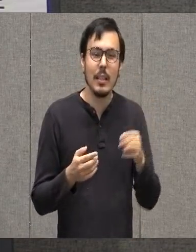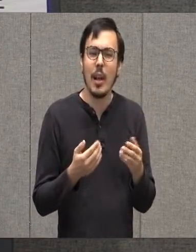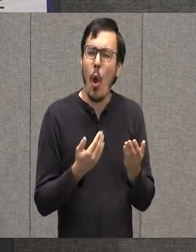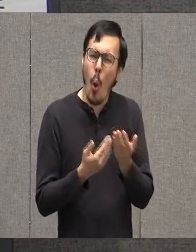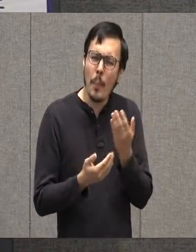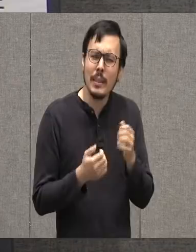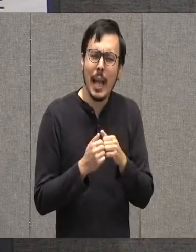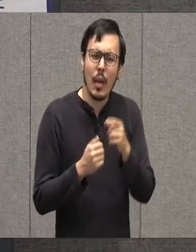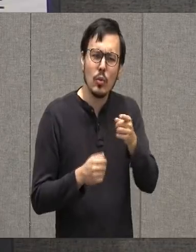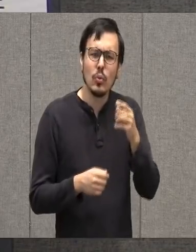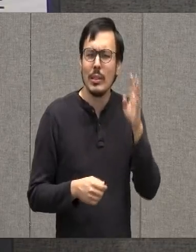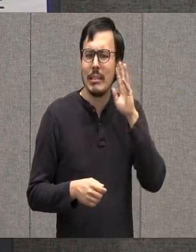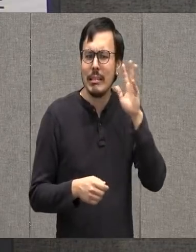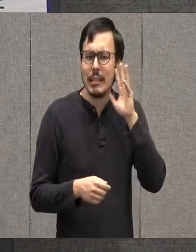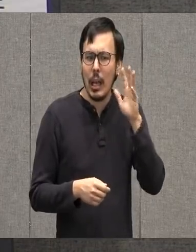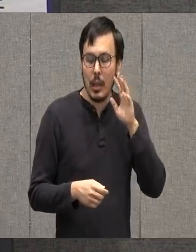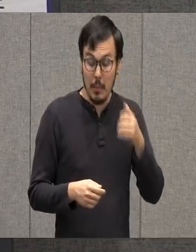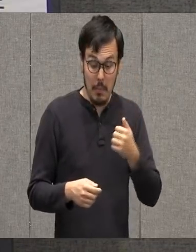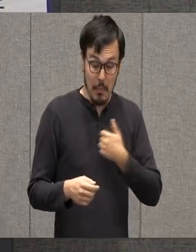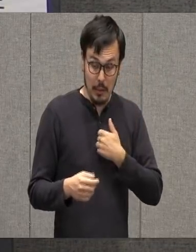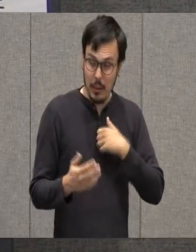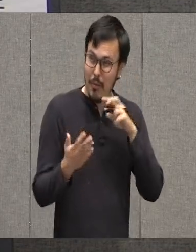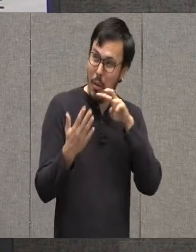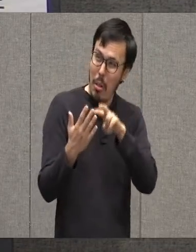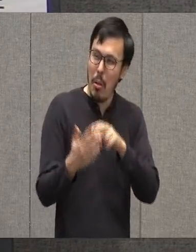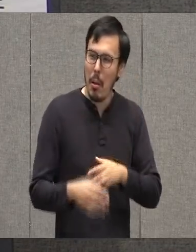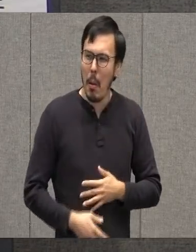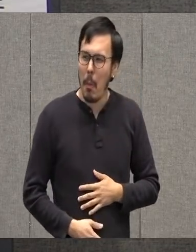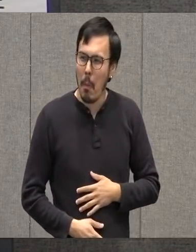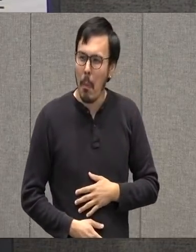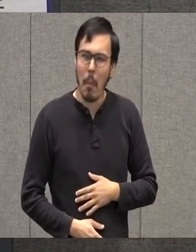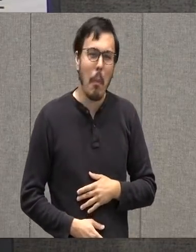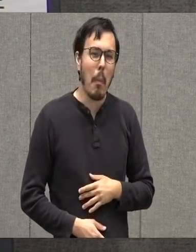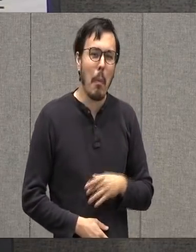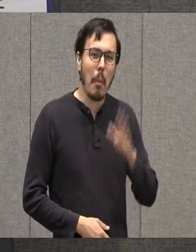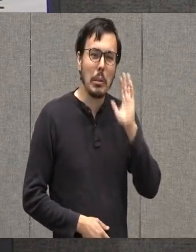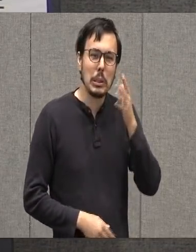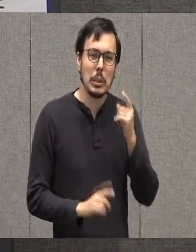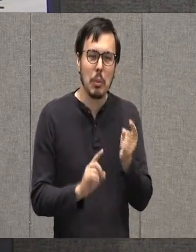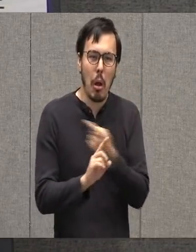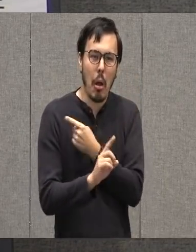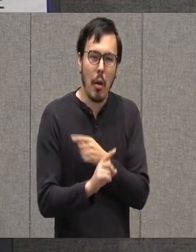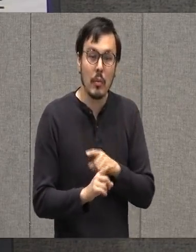but when I look at it, to me it looks a little funny. But, we got it right.